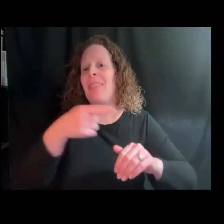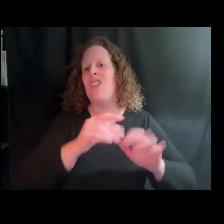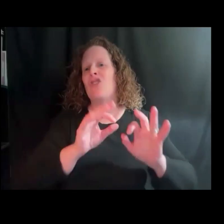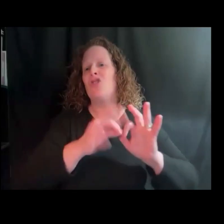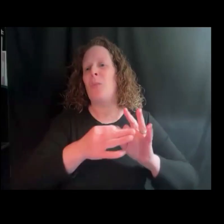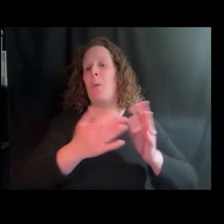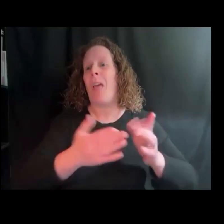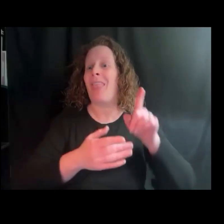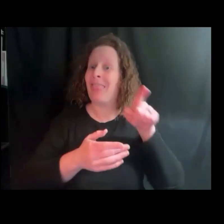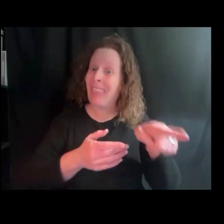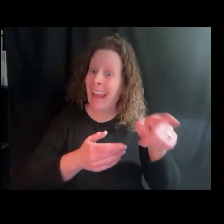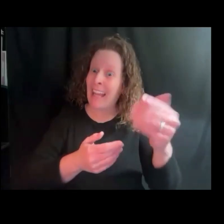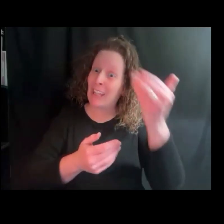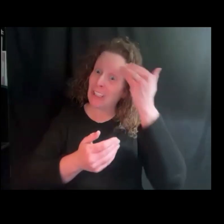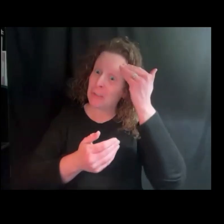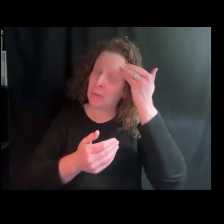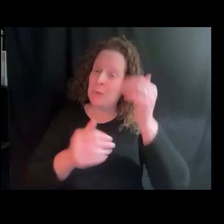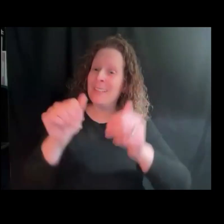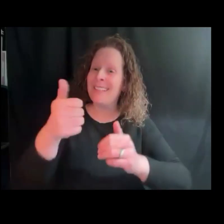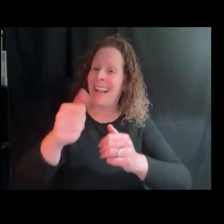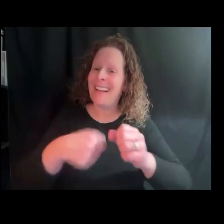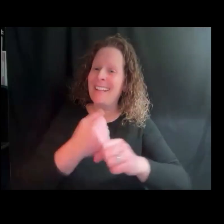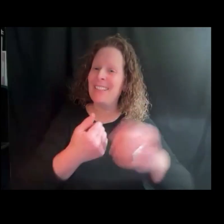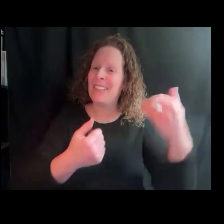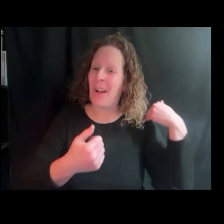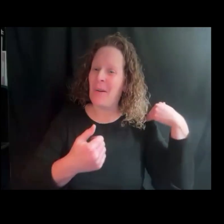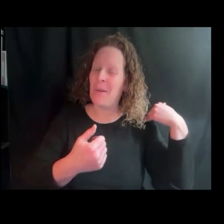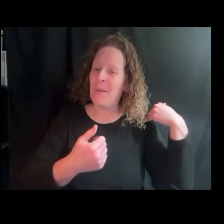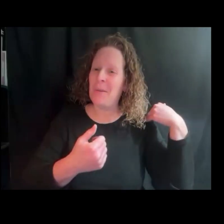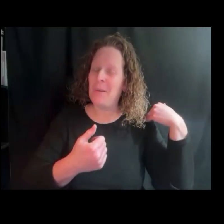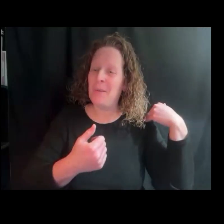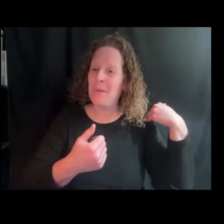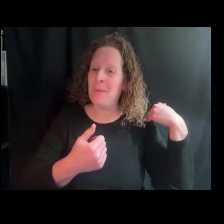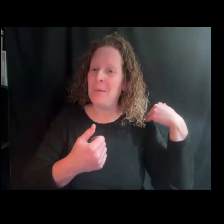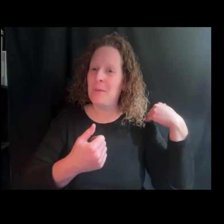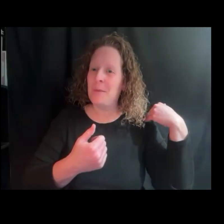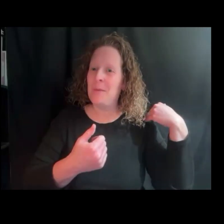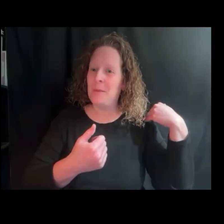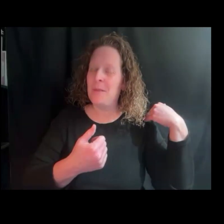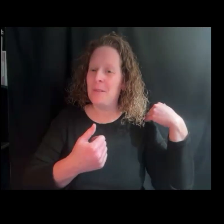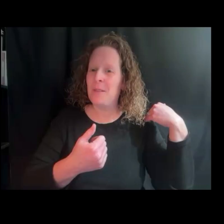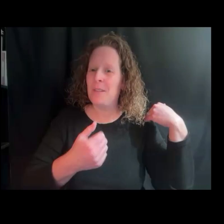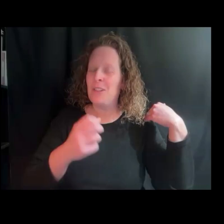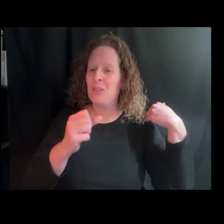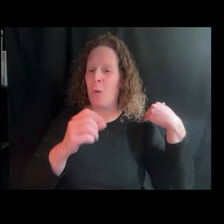understanding of what's gonna be shown in the classroom. Instead of an interpreter who did